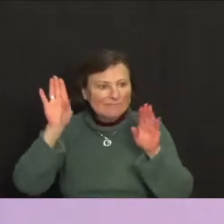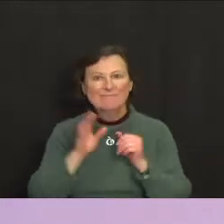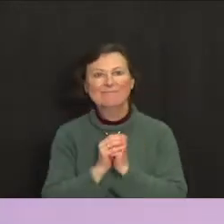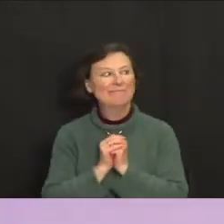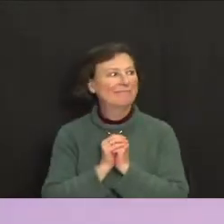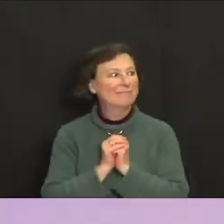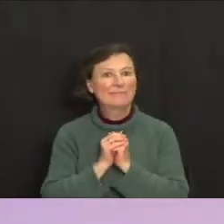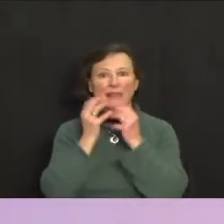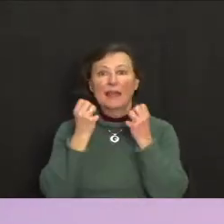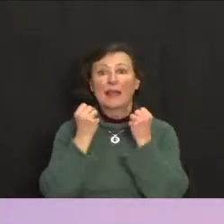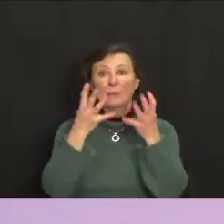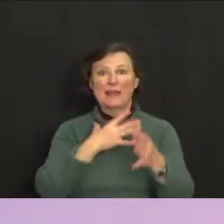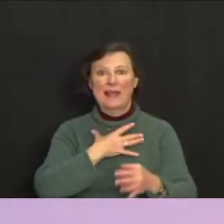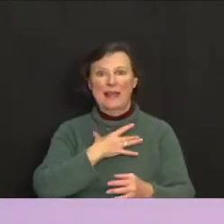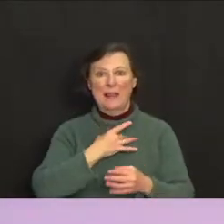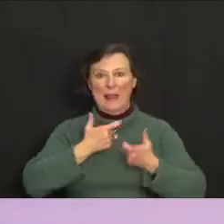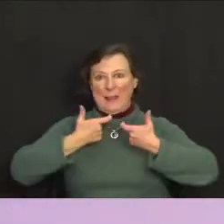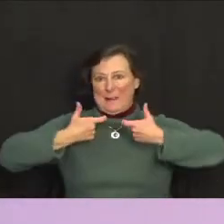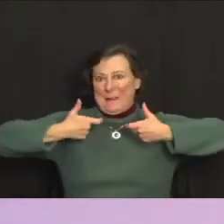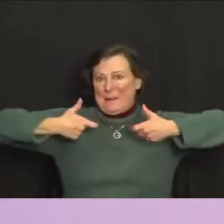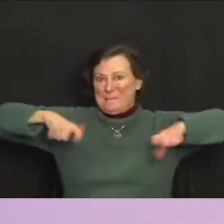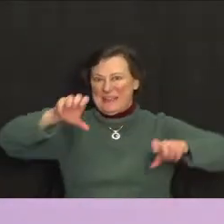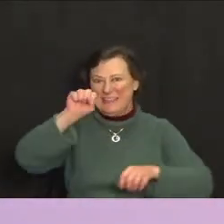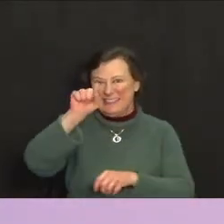How many like to have a big old juicy steak once a week?